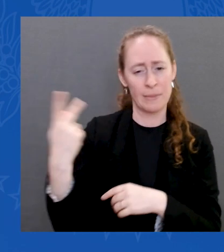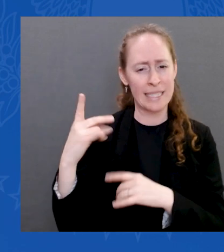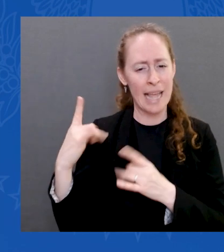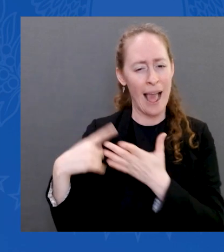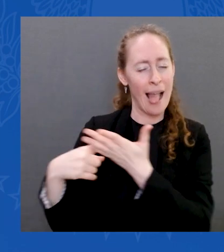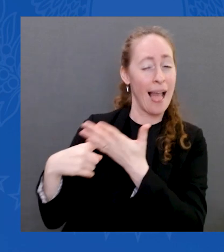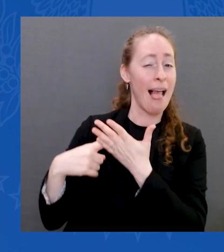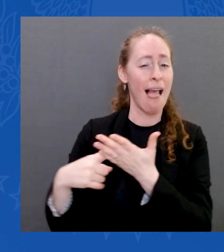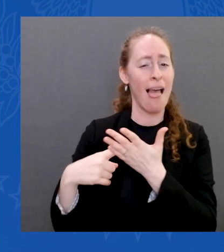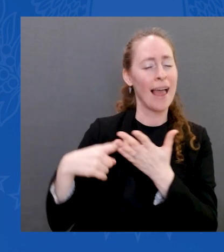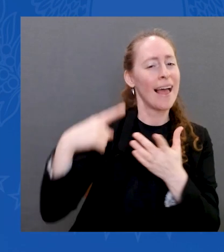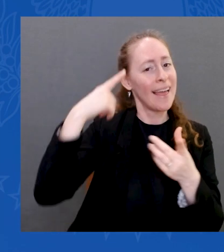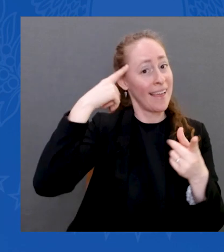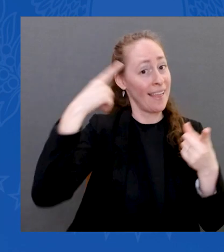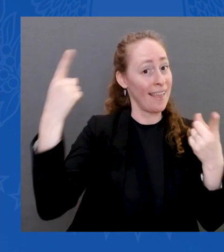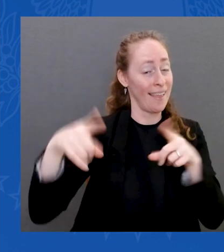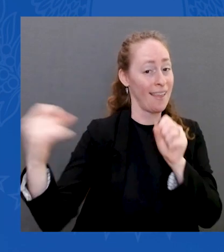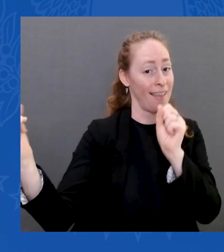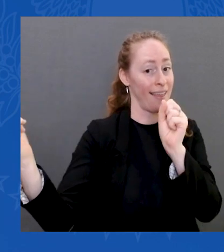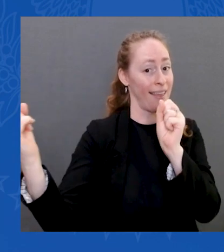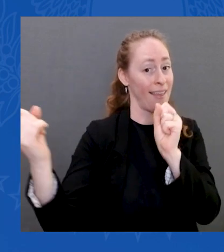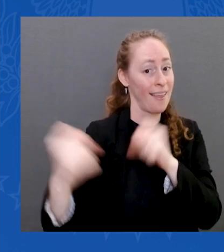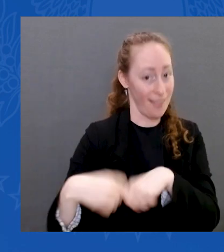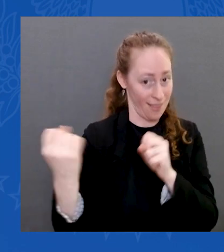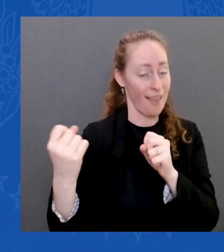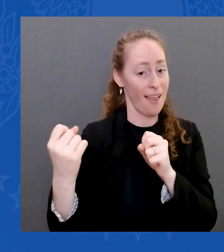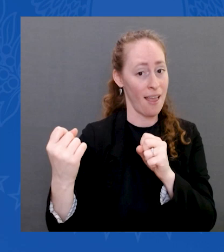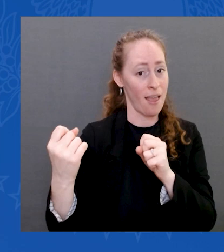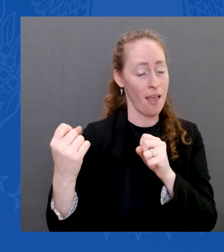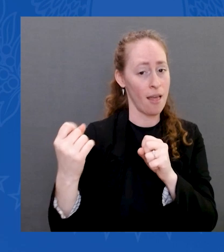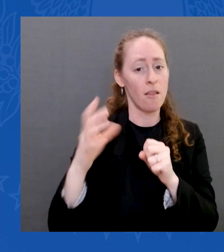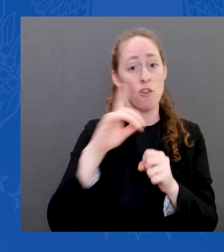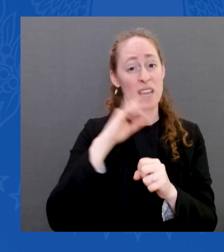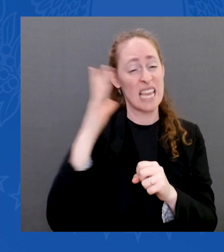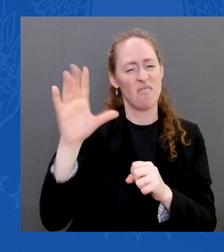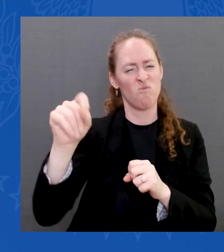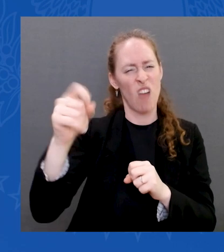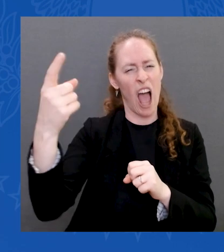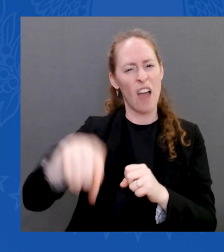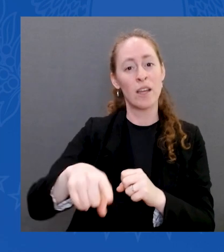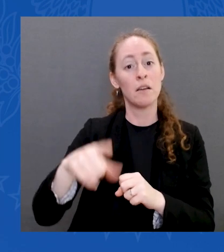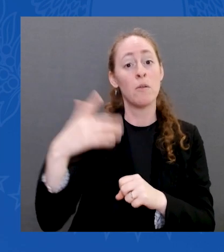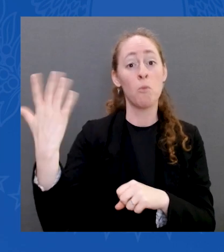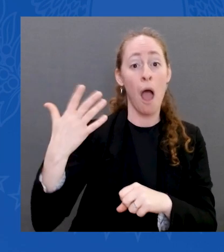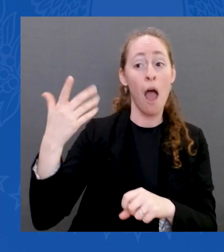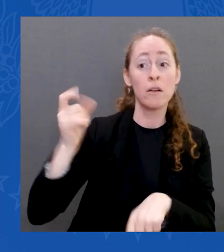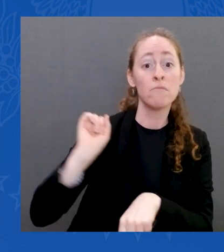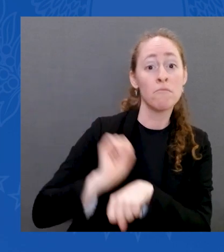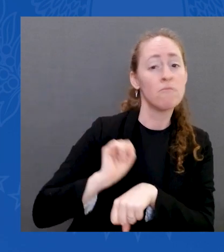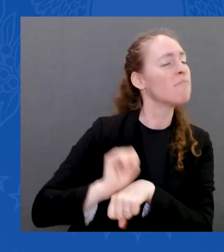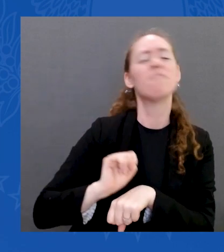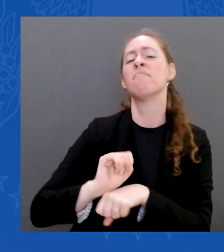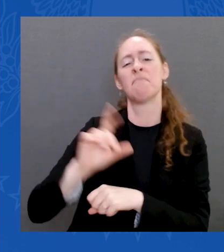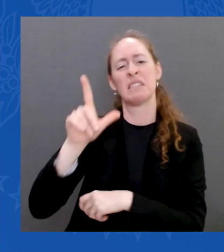it's who she is, like most of you -- who you are, what you believe. And so when we got elected --